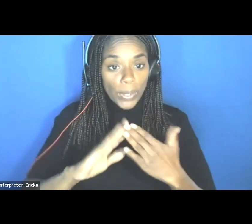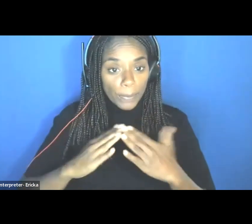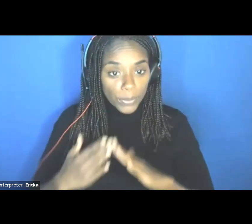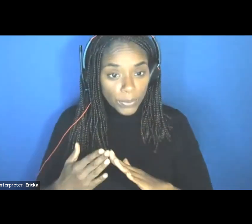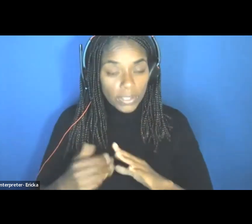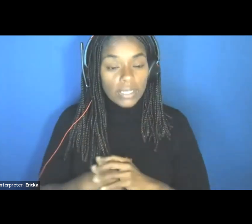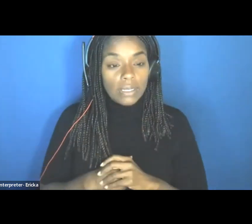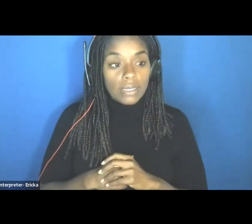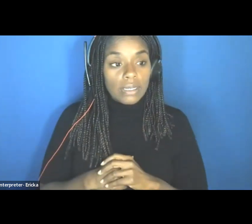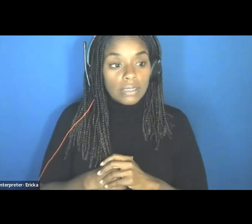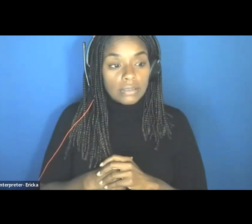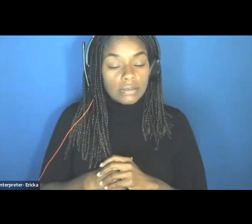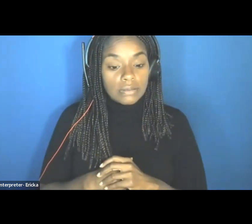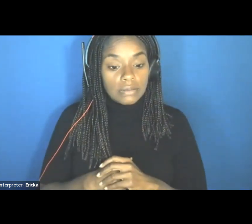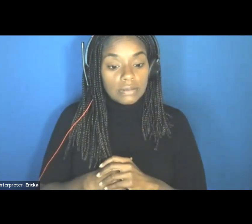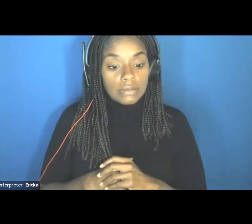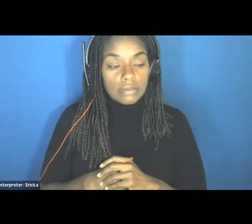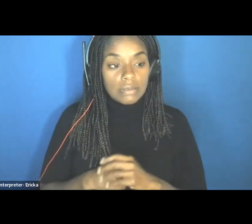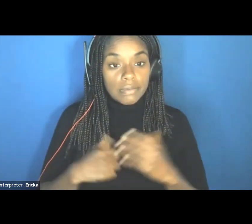How are you projecting that to your community?